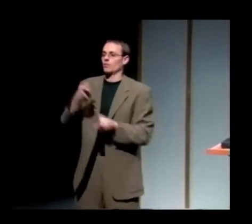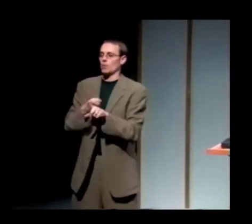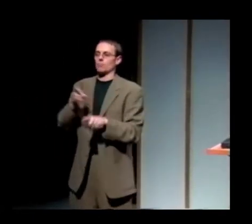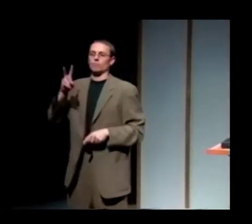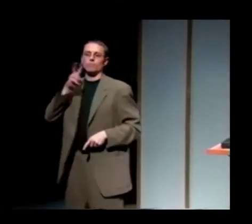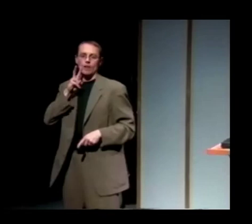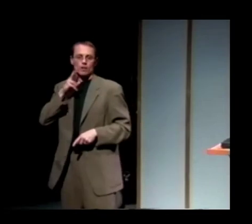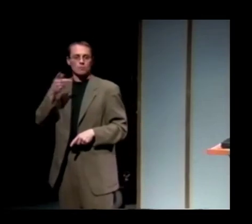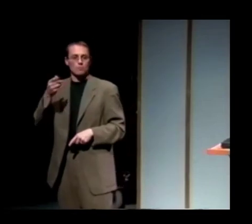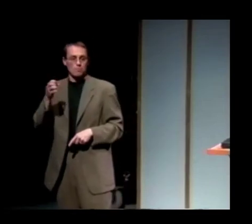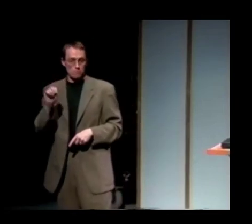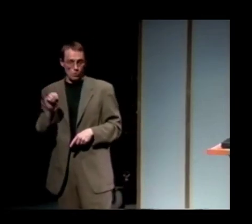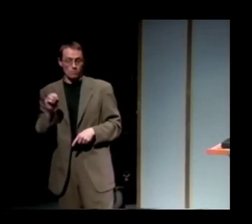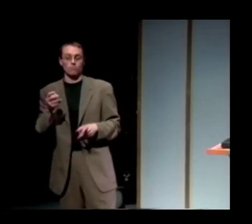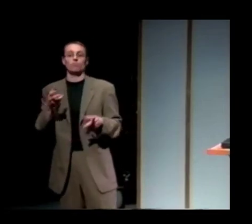OK. ALSO EDITING.